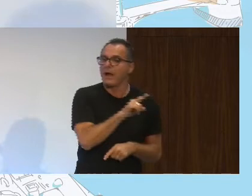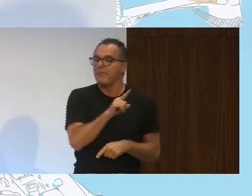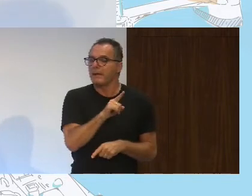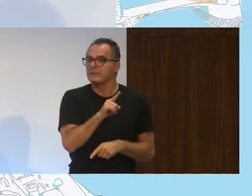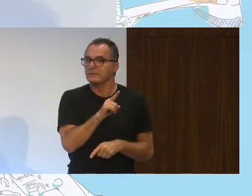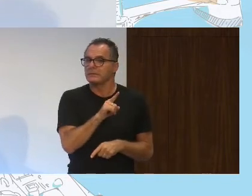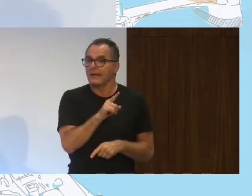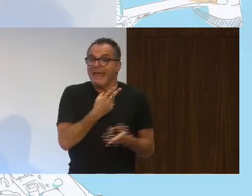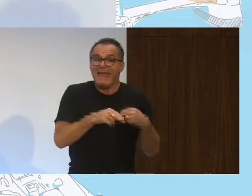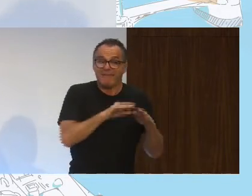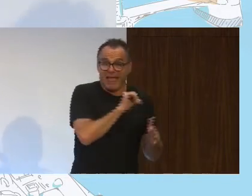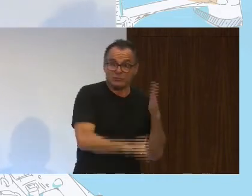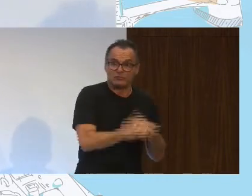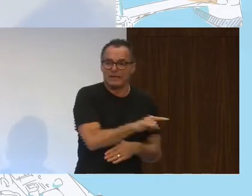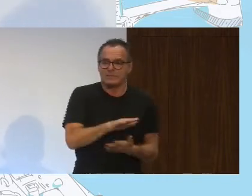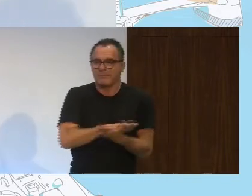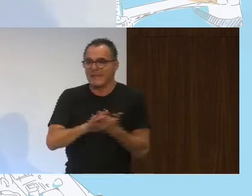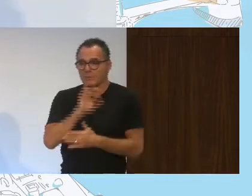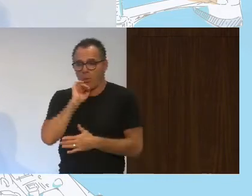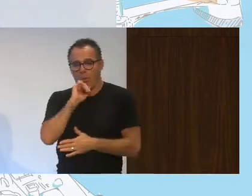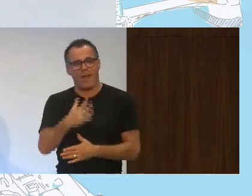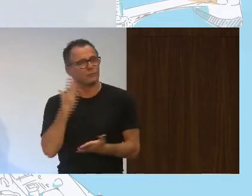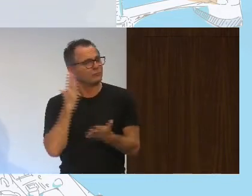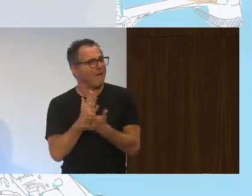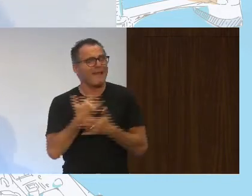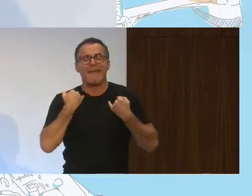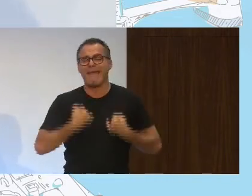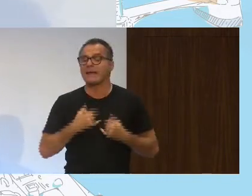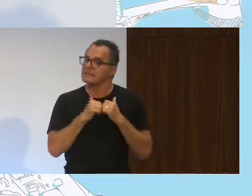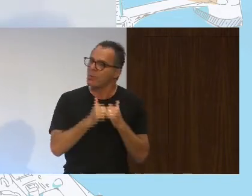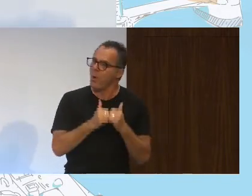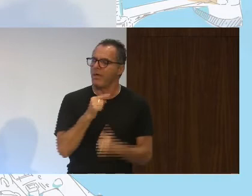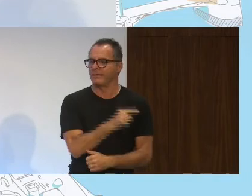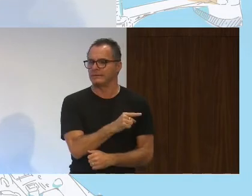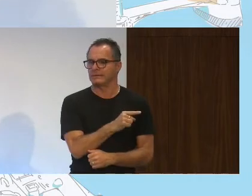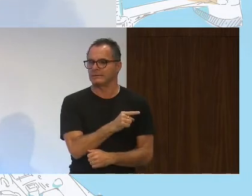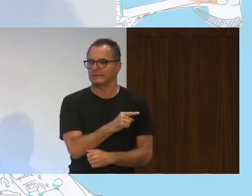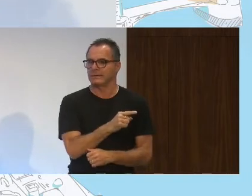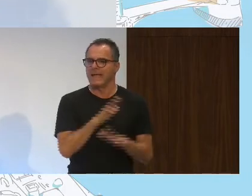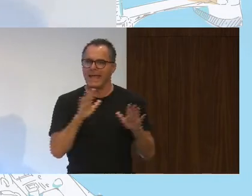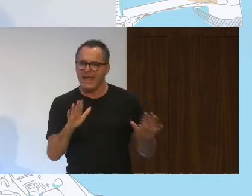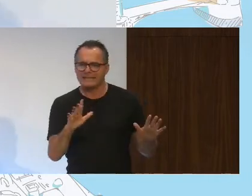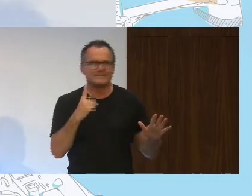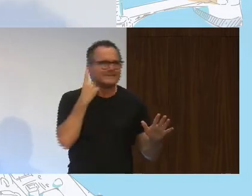if it is a trigger or I'm going to be really ill, is it worth it? And it's that constant chipping at the edges, taking away